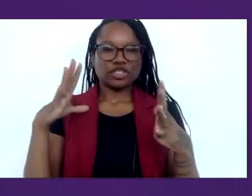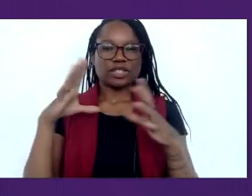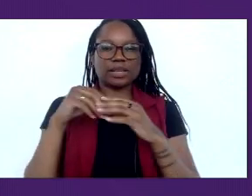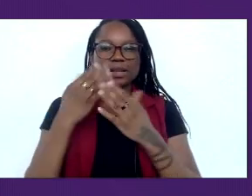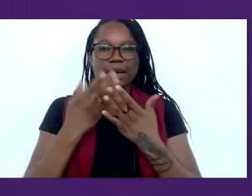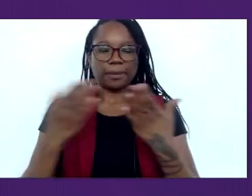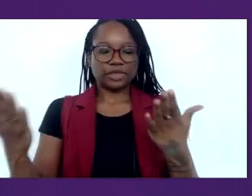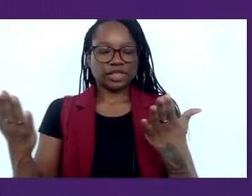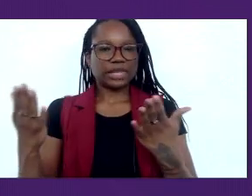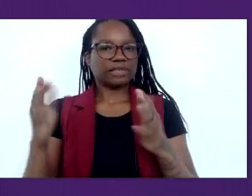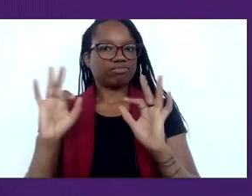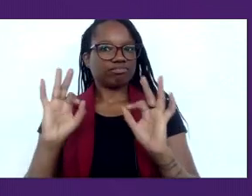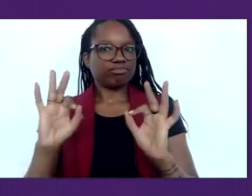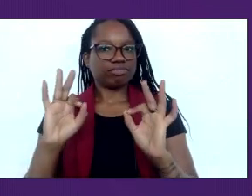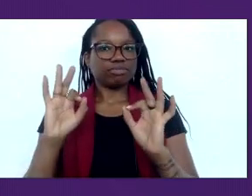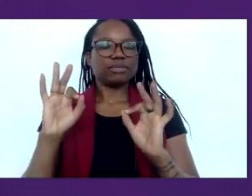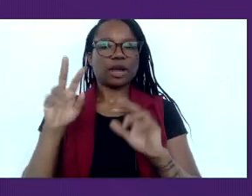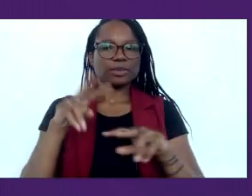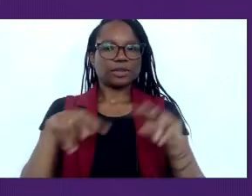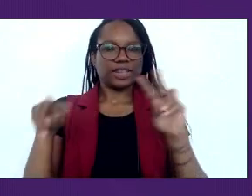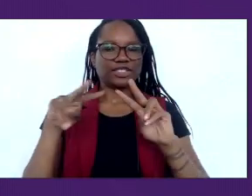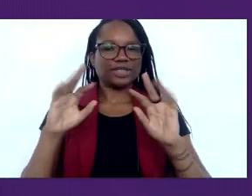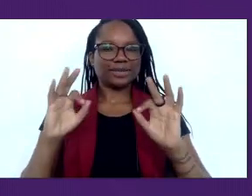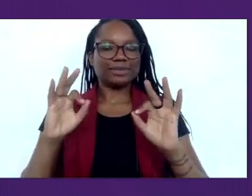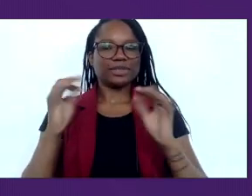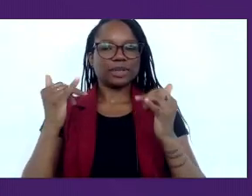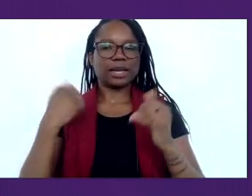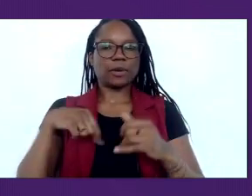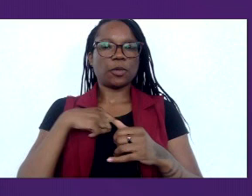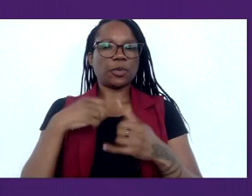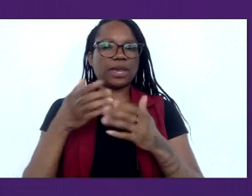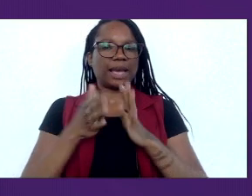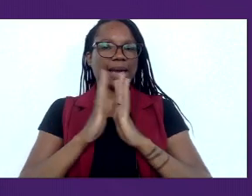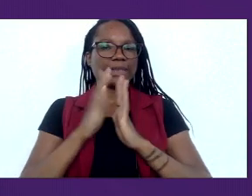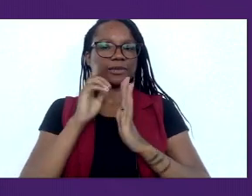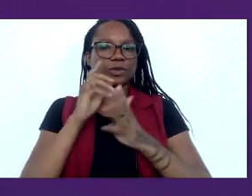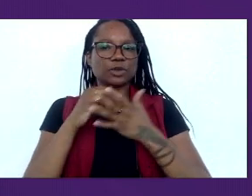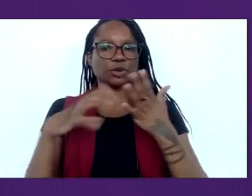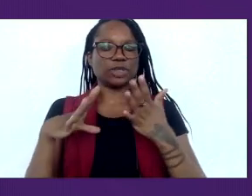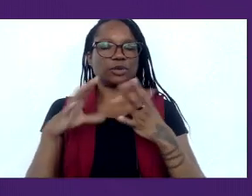Excellent. So, then we ask students to make connections between themselves and the work.